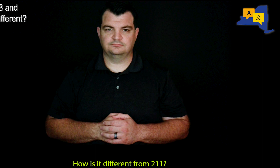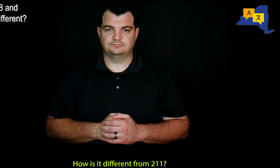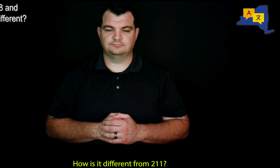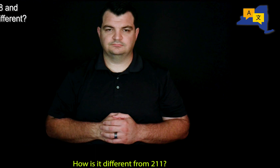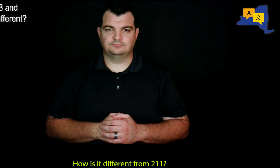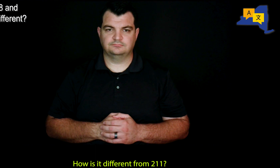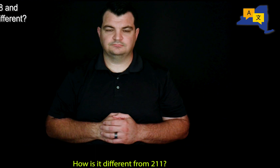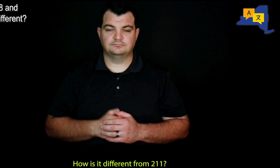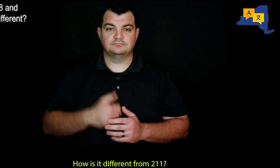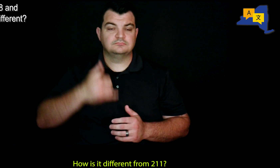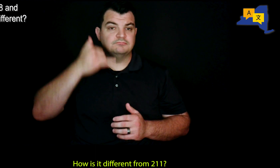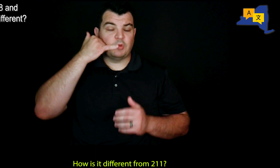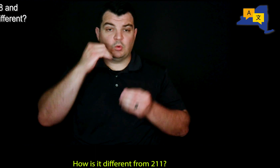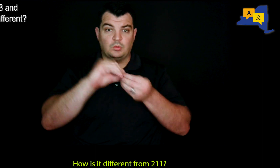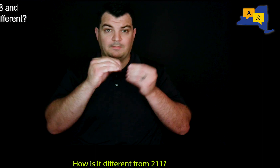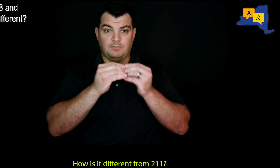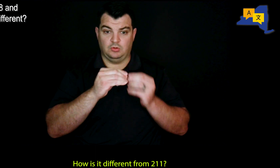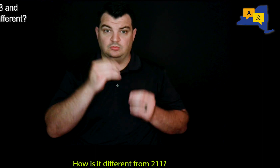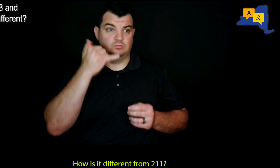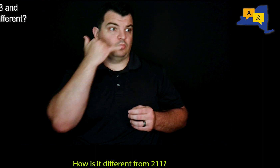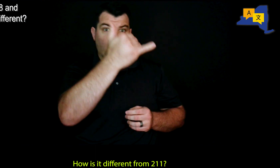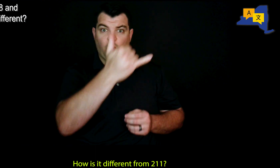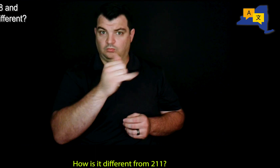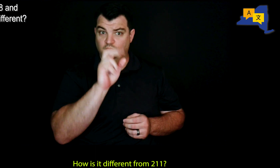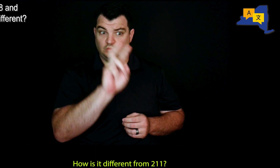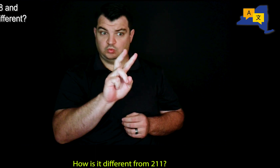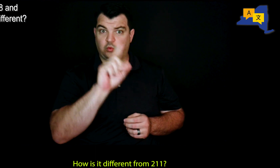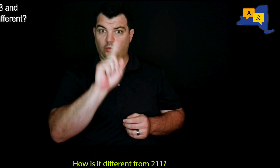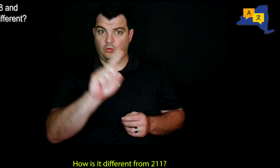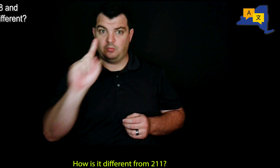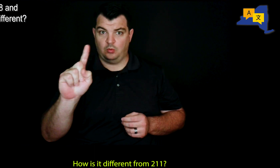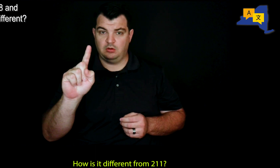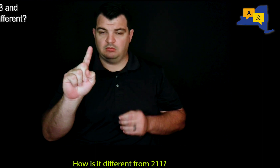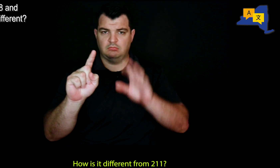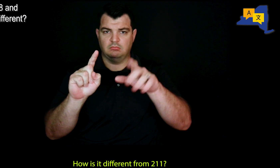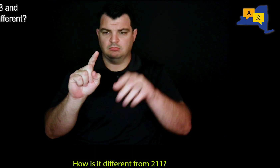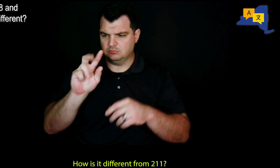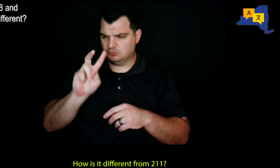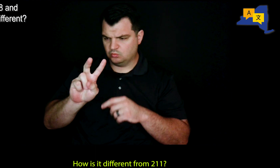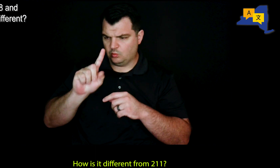How is it different from 211?